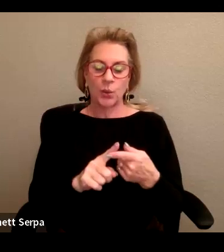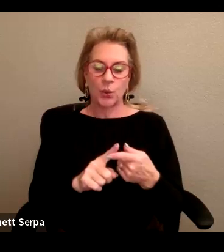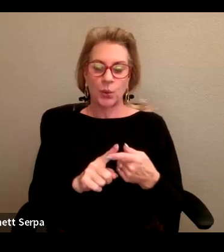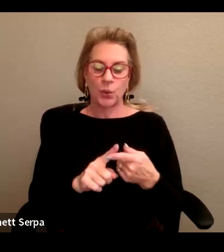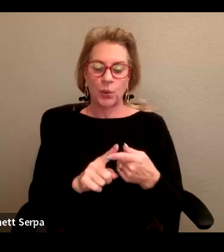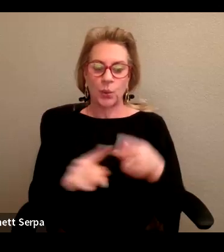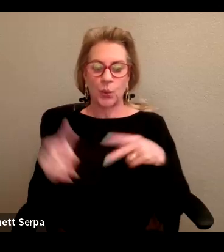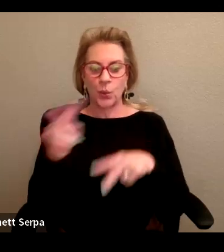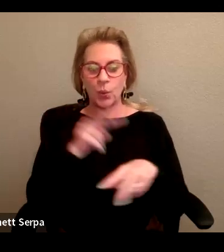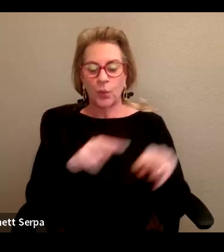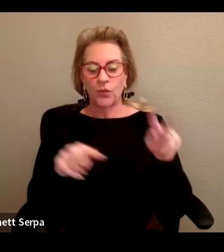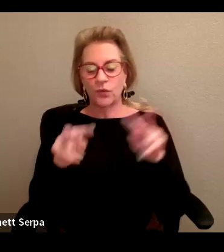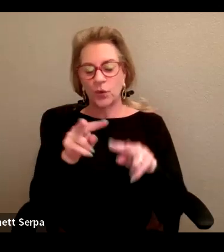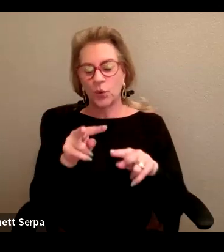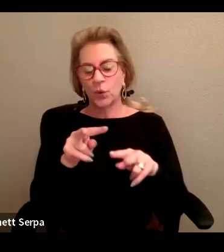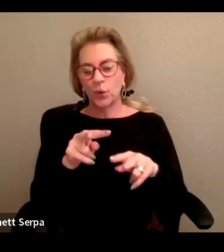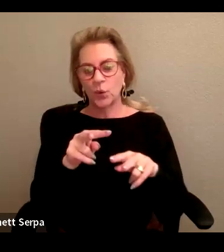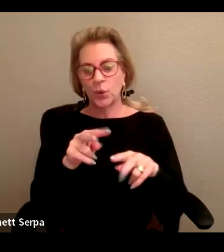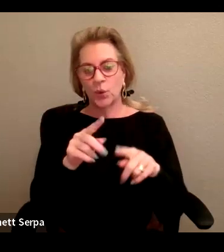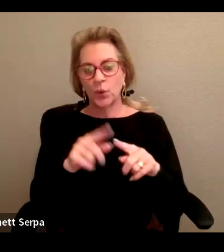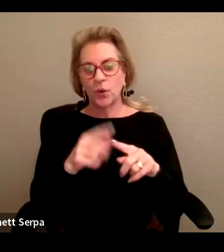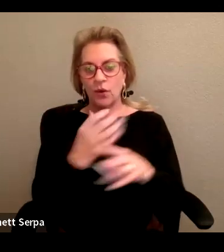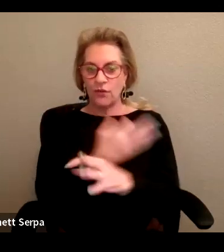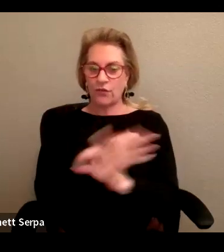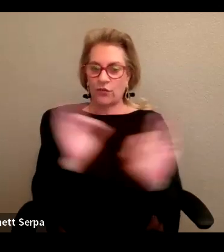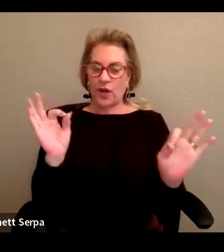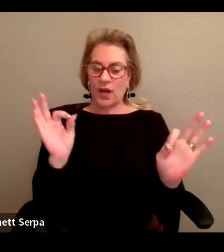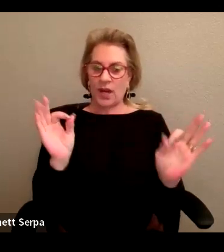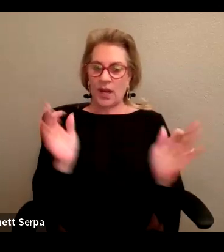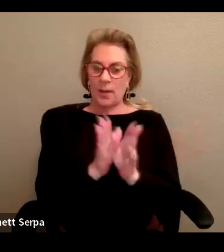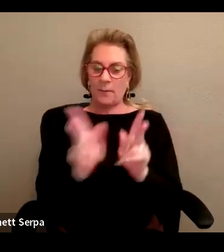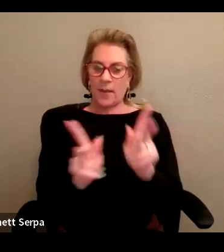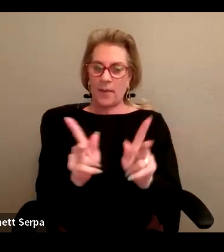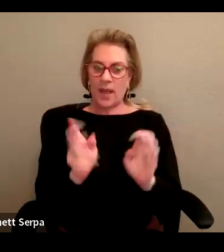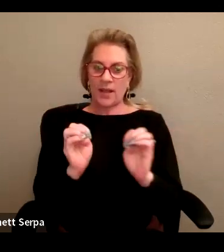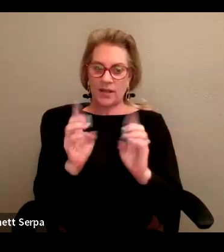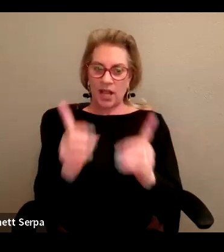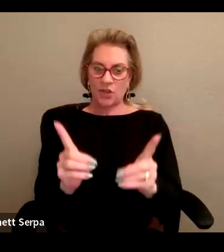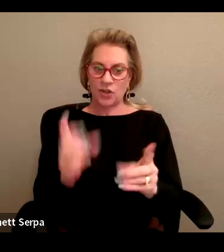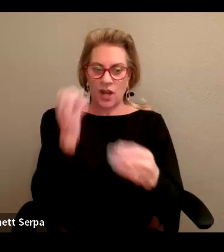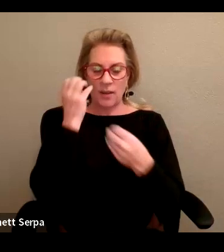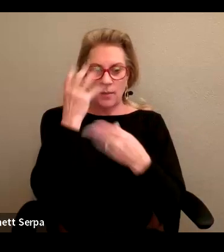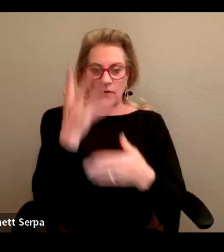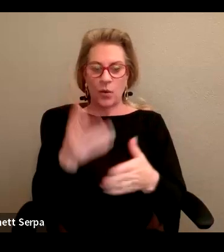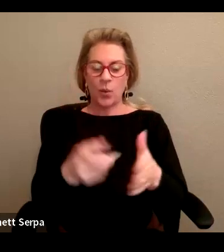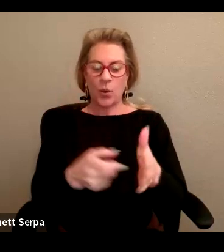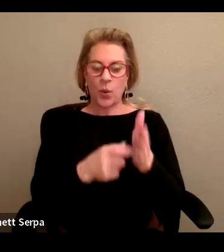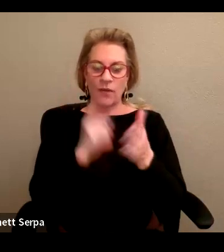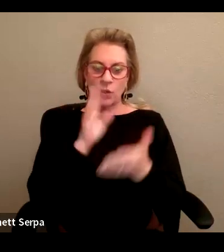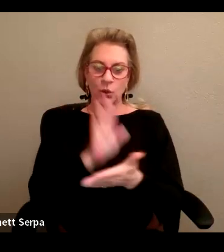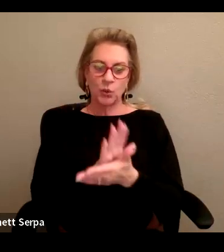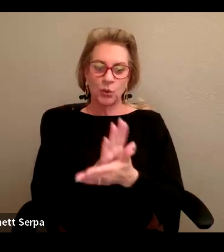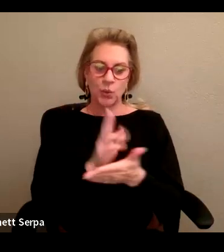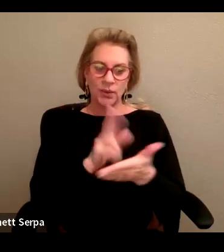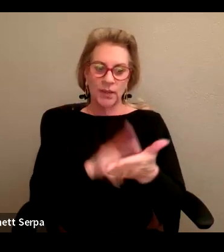rights to to free public education information required for school enrollment confidentiality